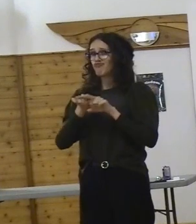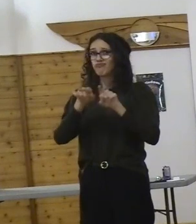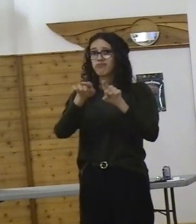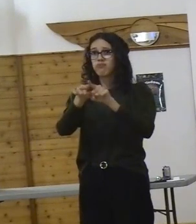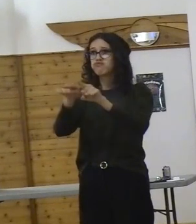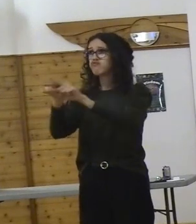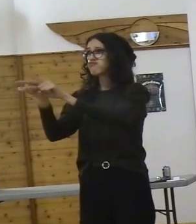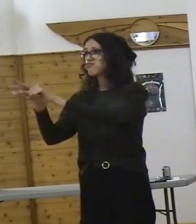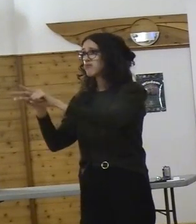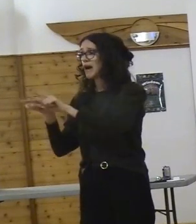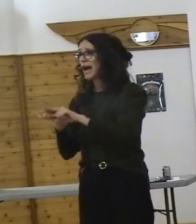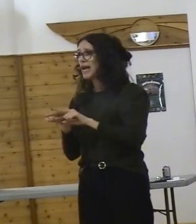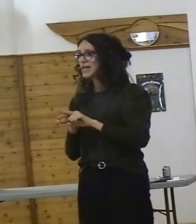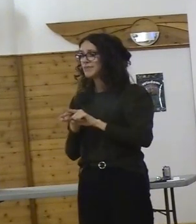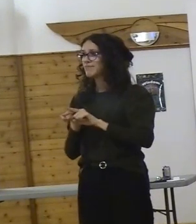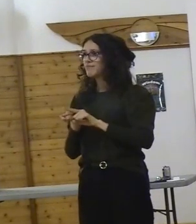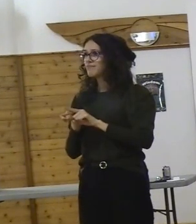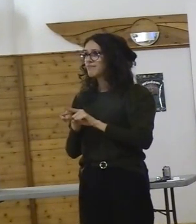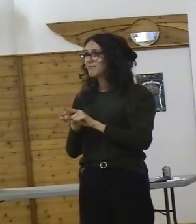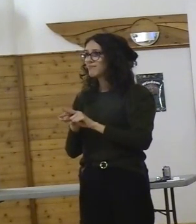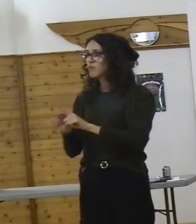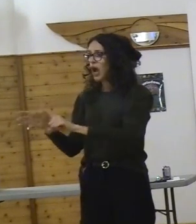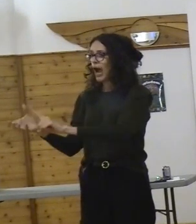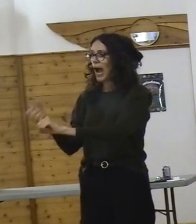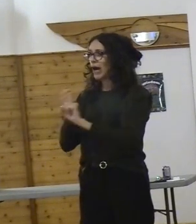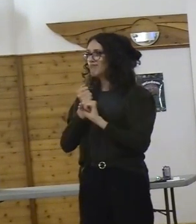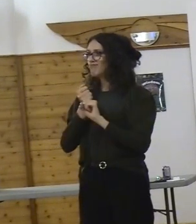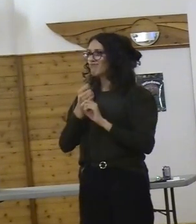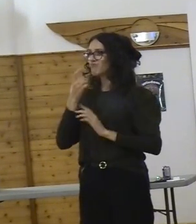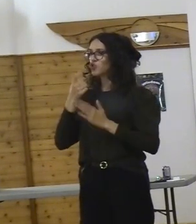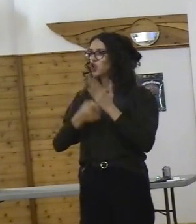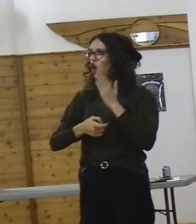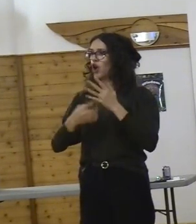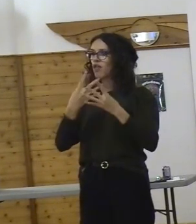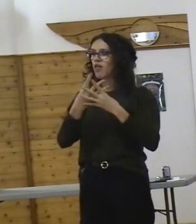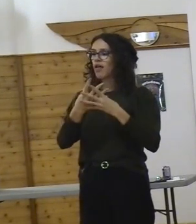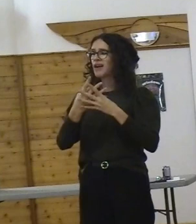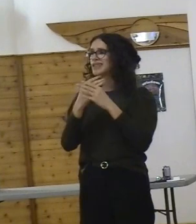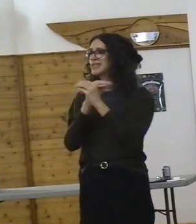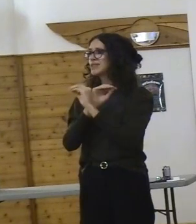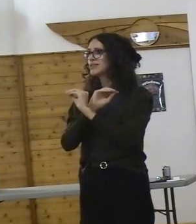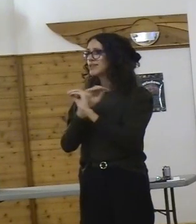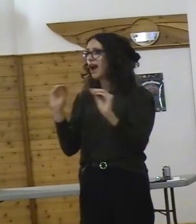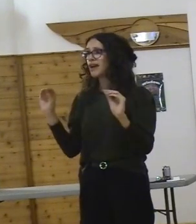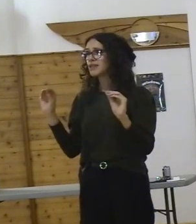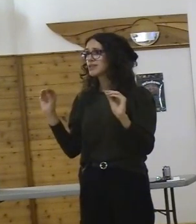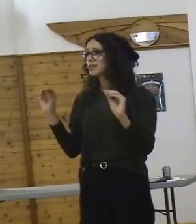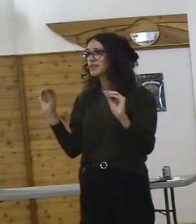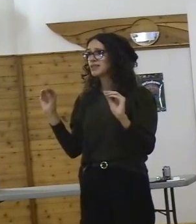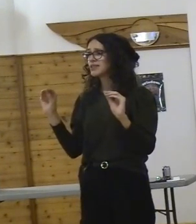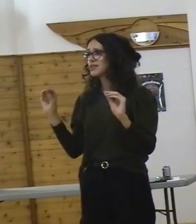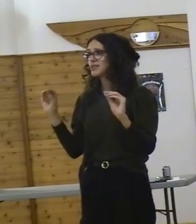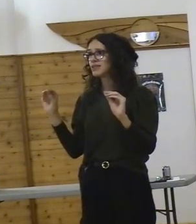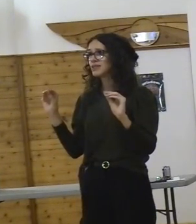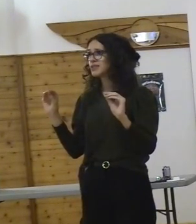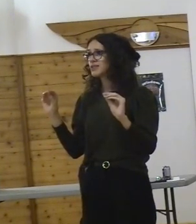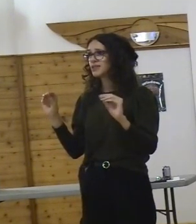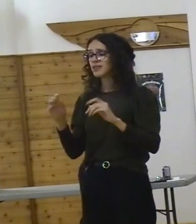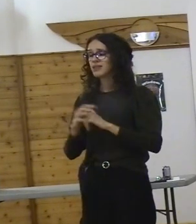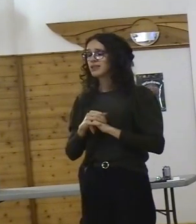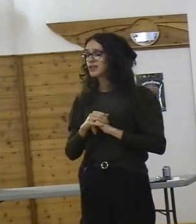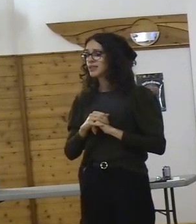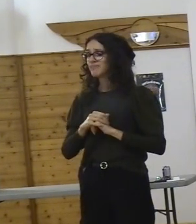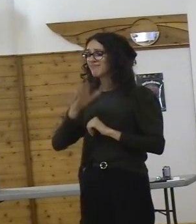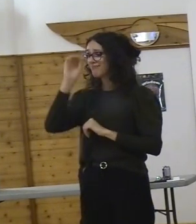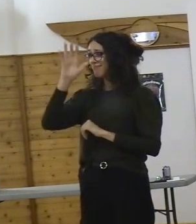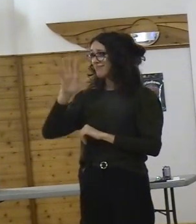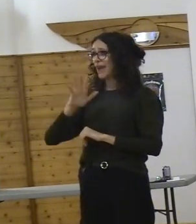The guy that murdered both my family, that was a joke, eight years.